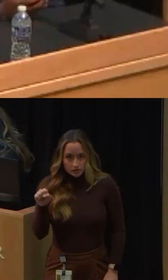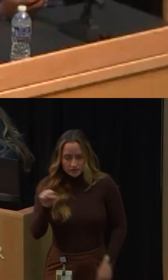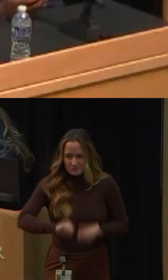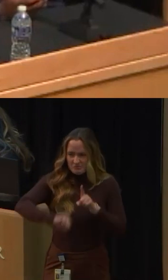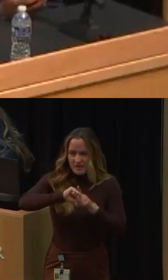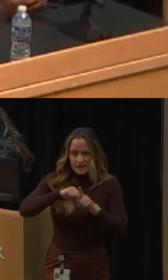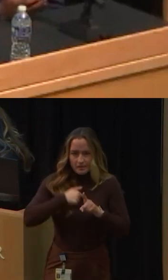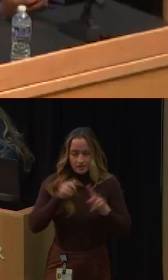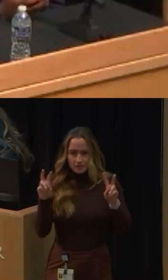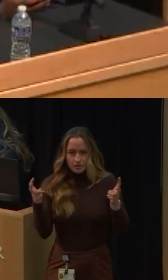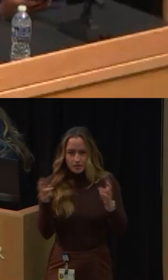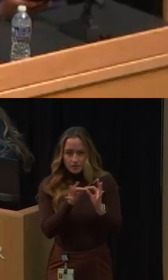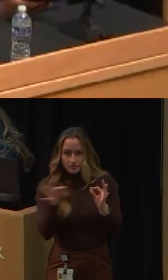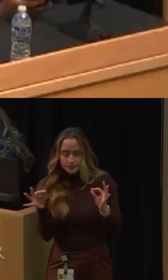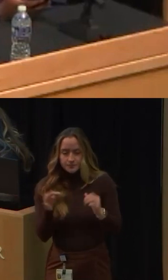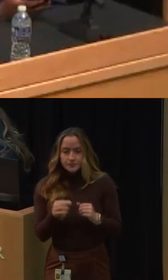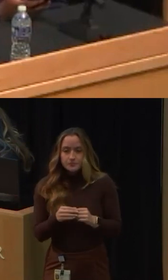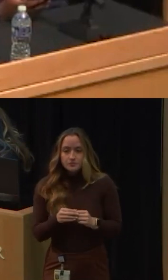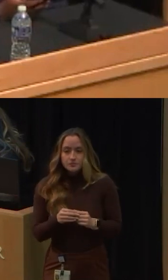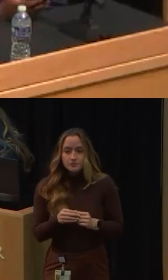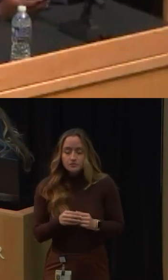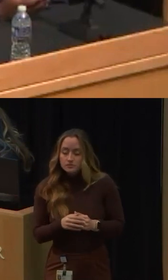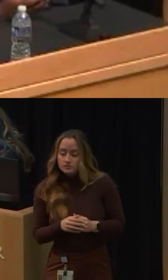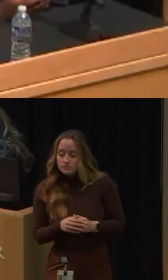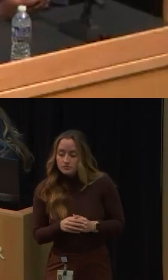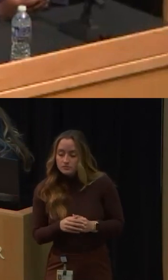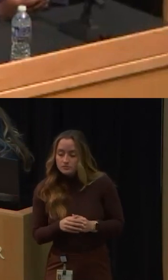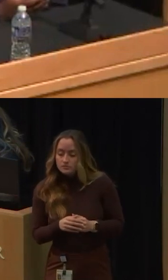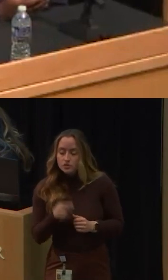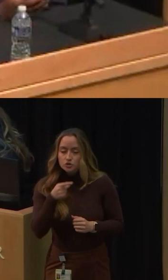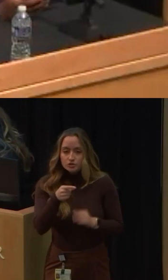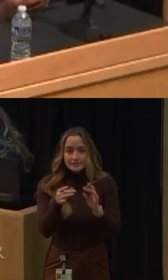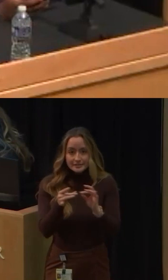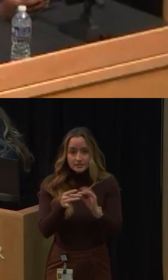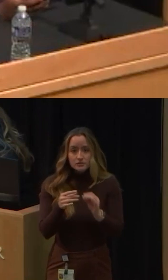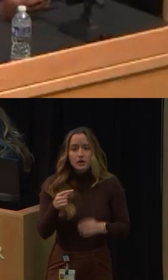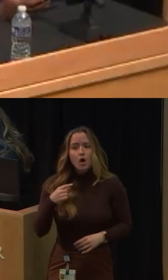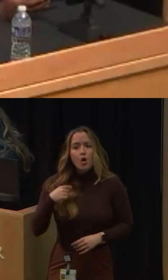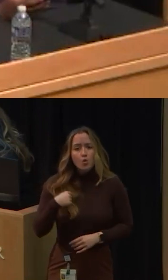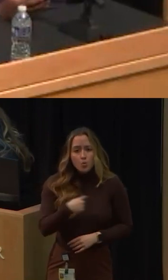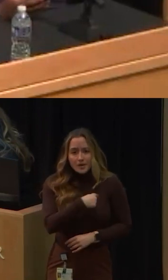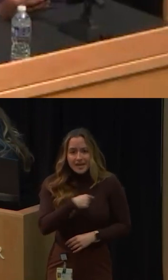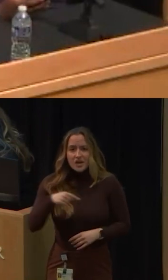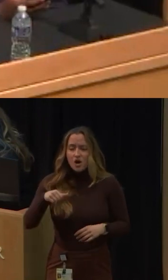She says, she was a great poet in the 20th century. She says, "We are each other's harvest.